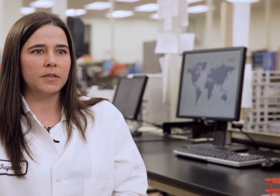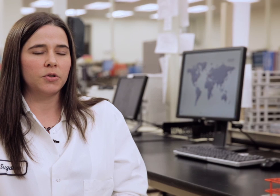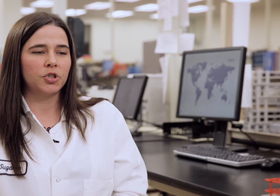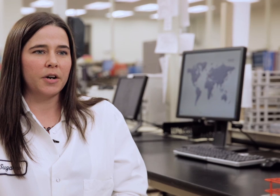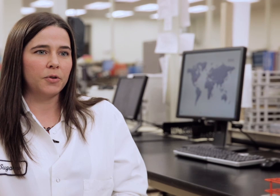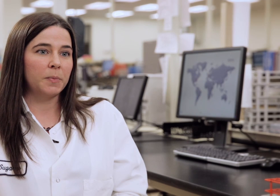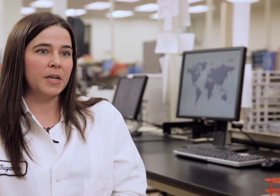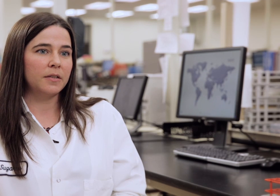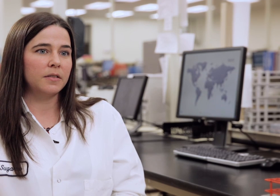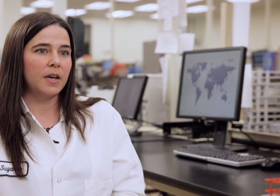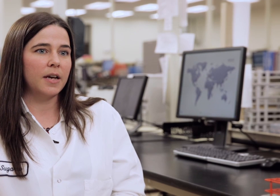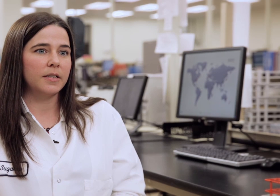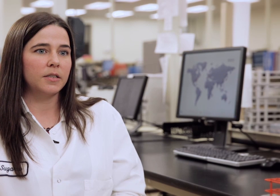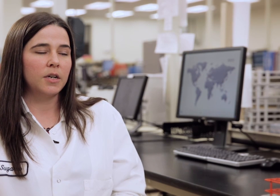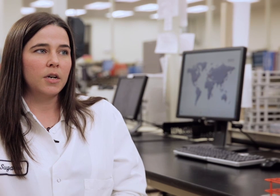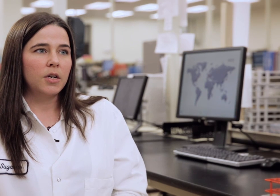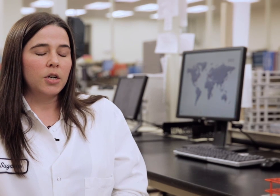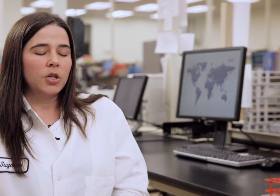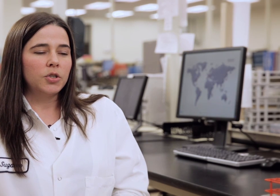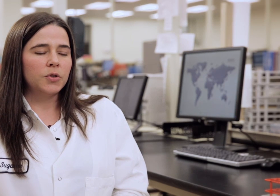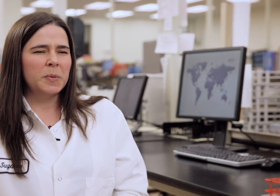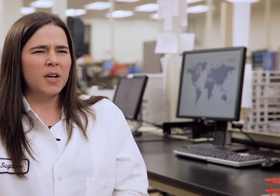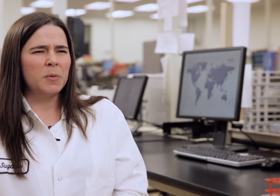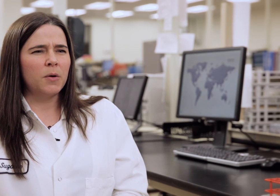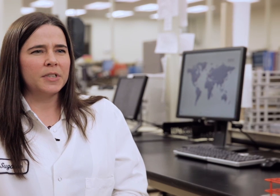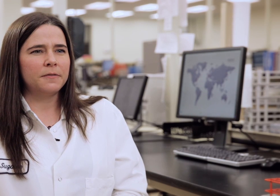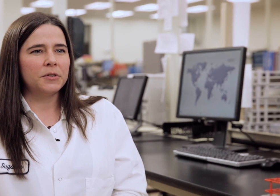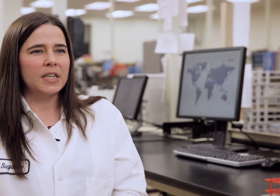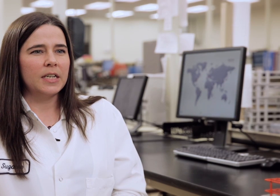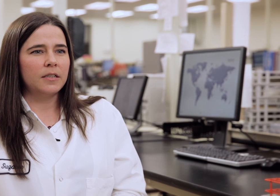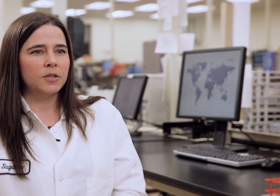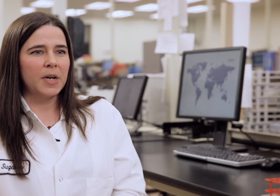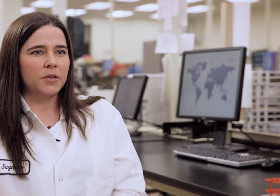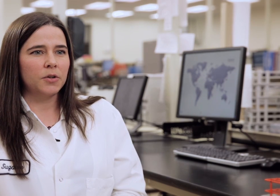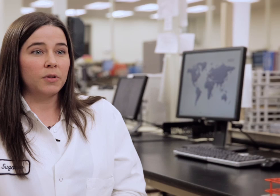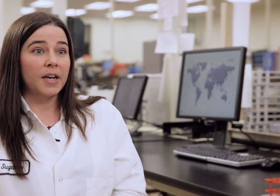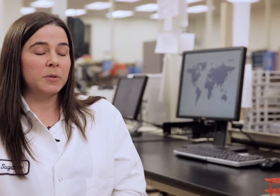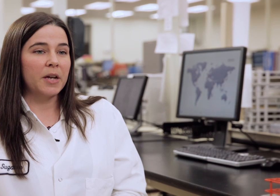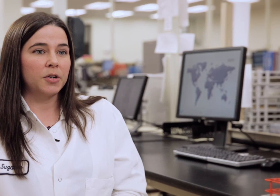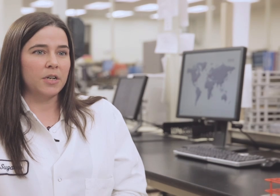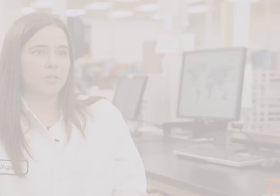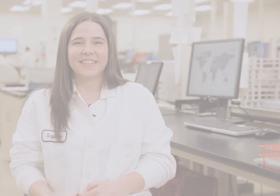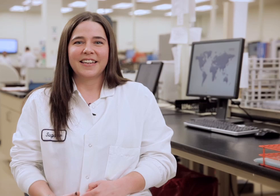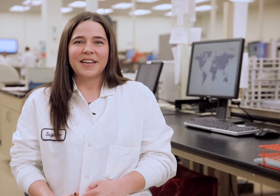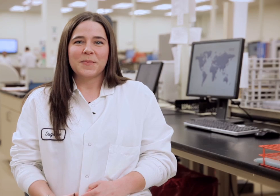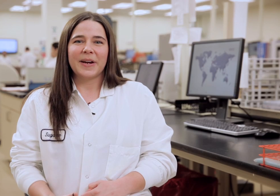to share their opinions and to speak up about what they feel they need to make their lives better here.